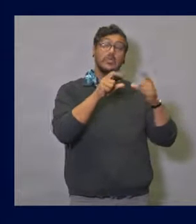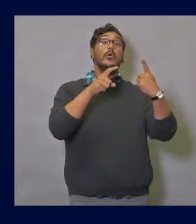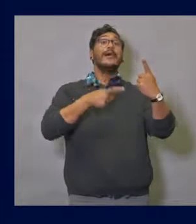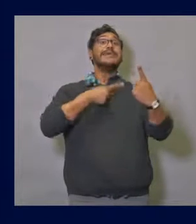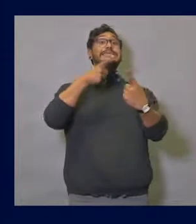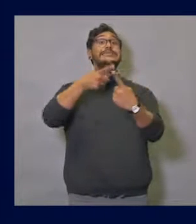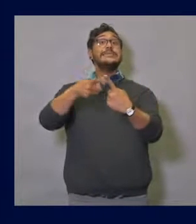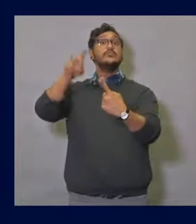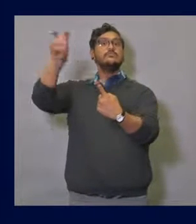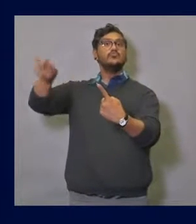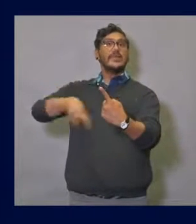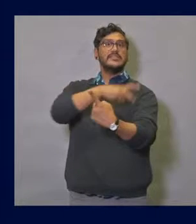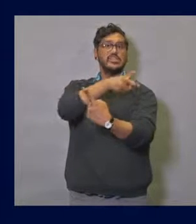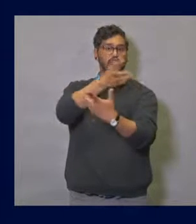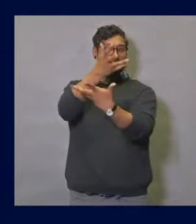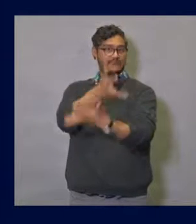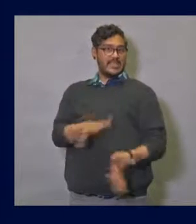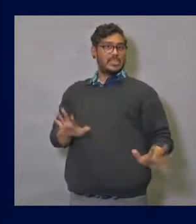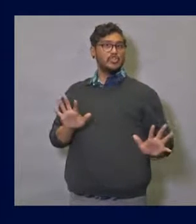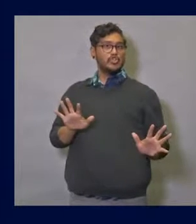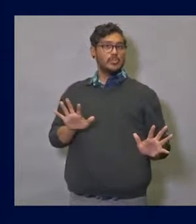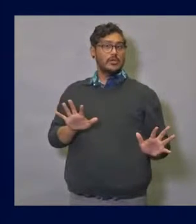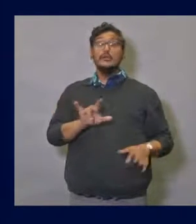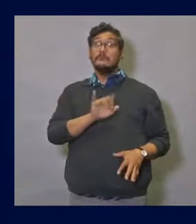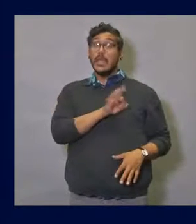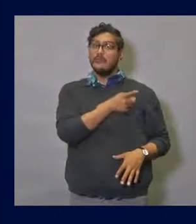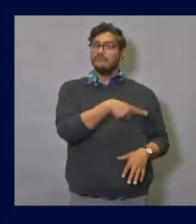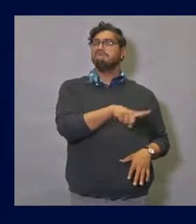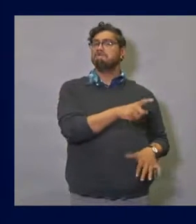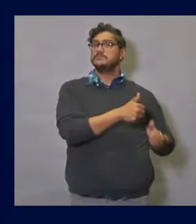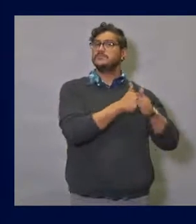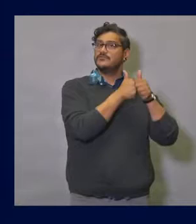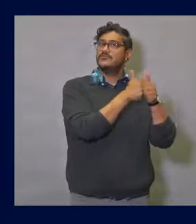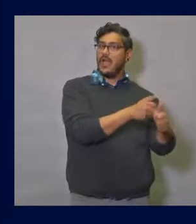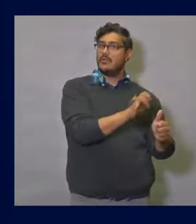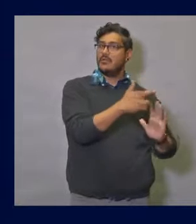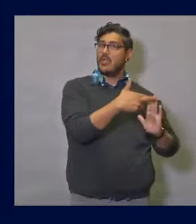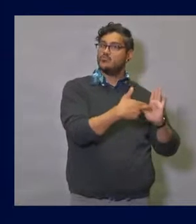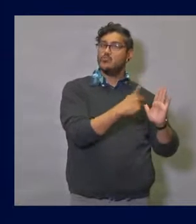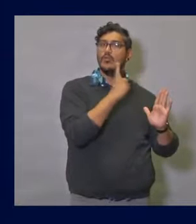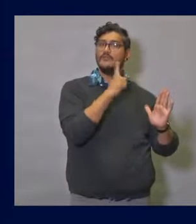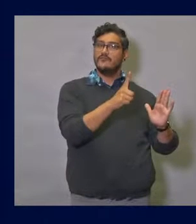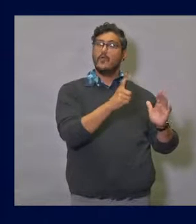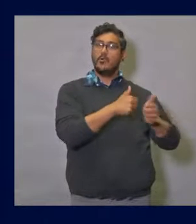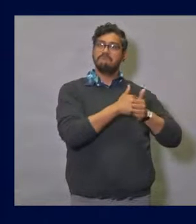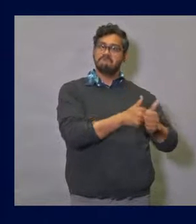SEGUIRÁN SIENDO ELEGIBLES PARA